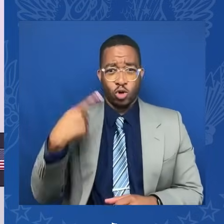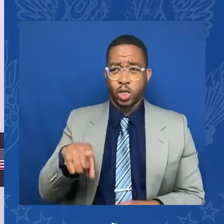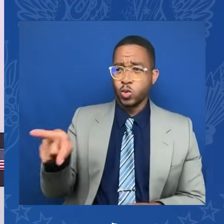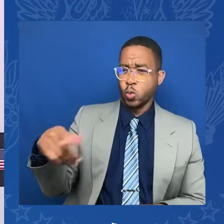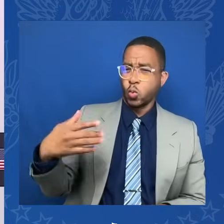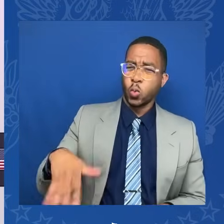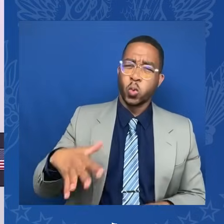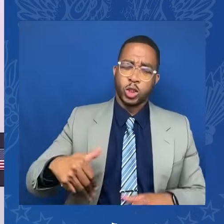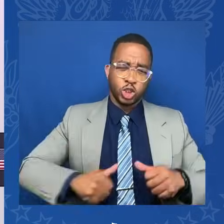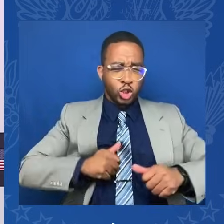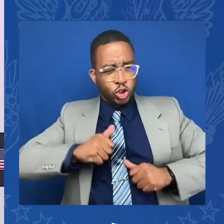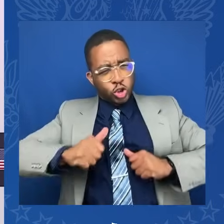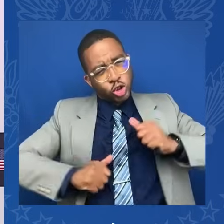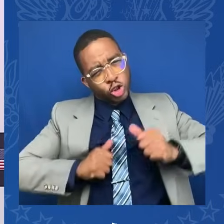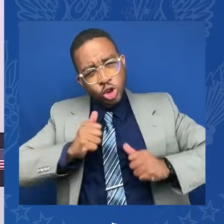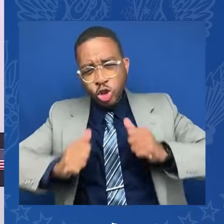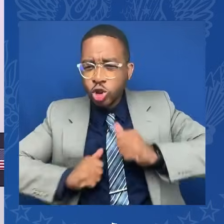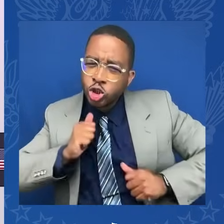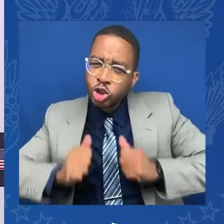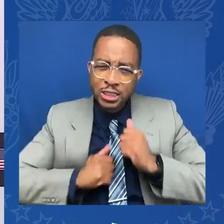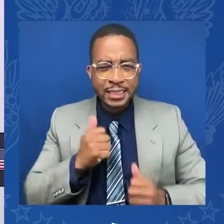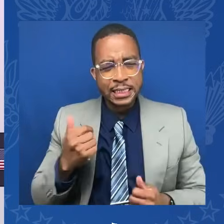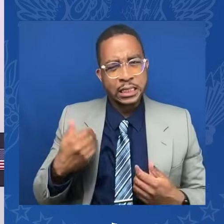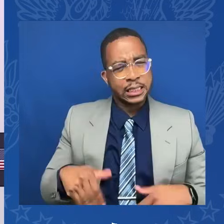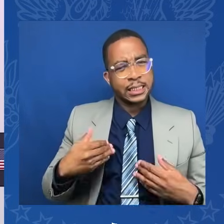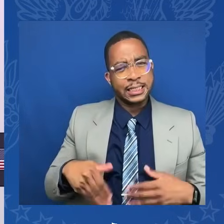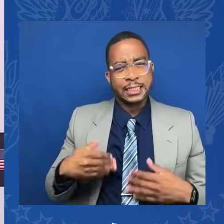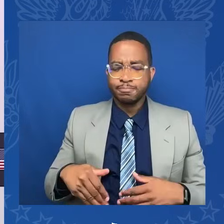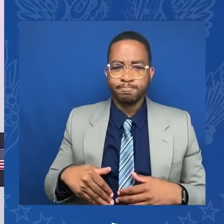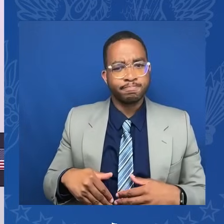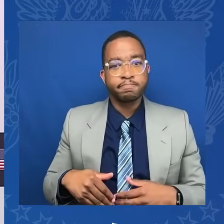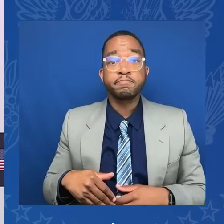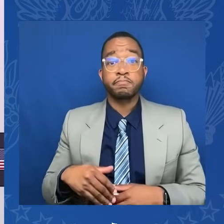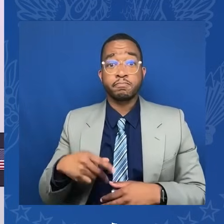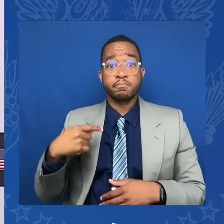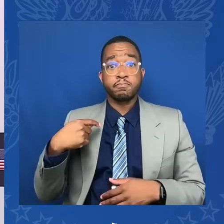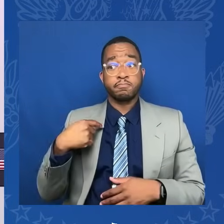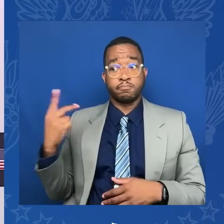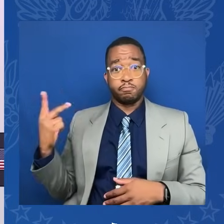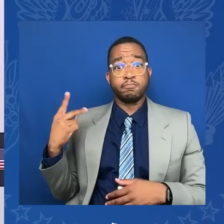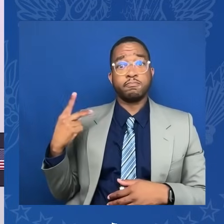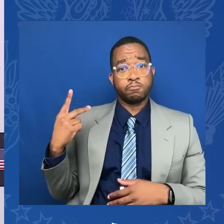Jointly, we responded to extend our support to this European nations,